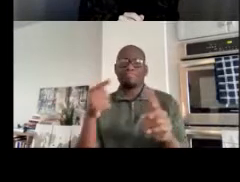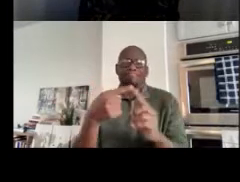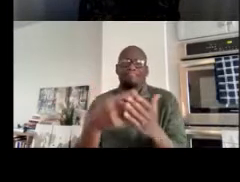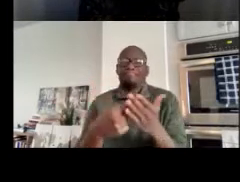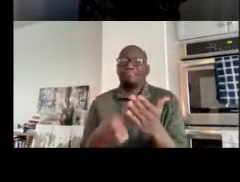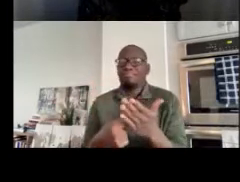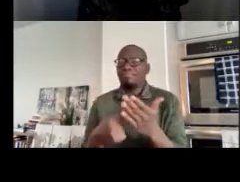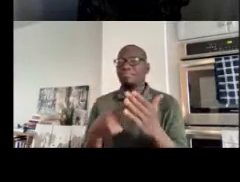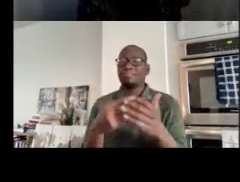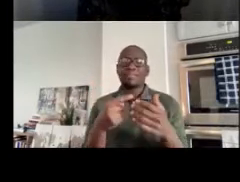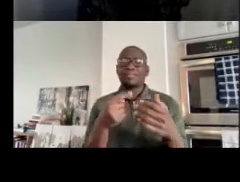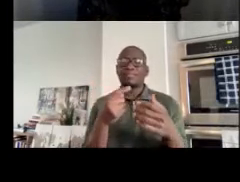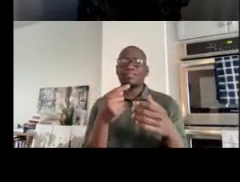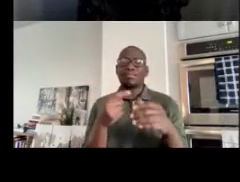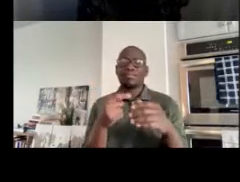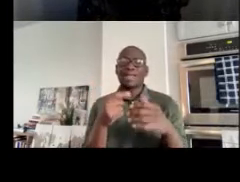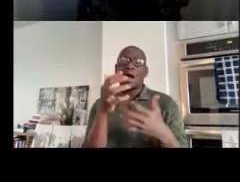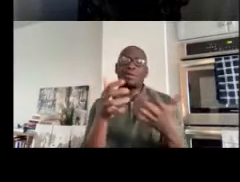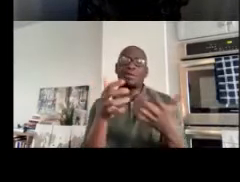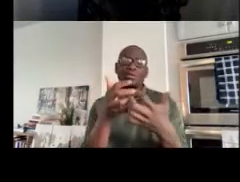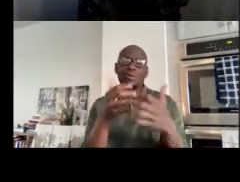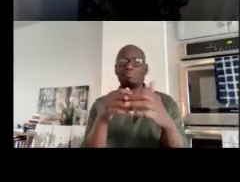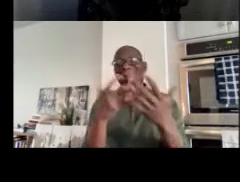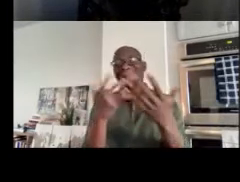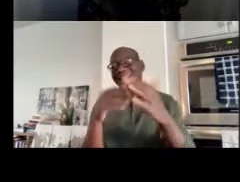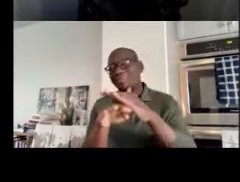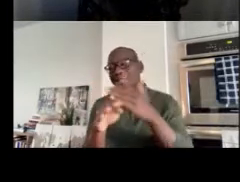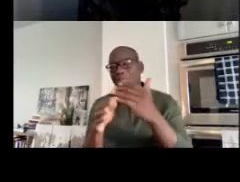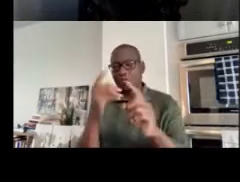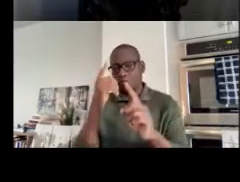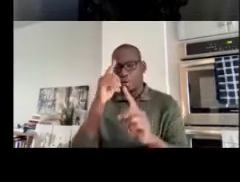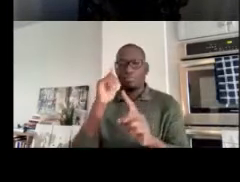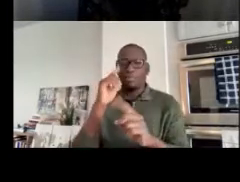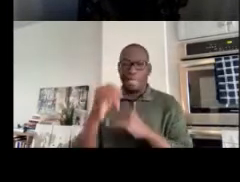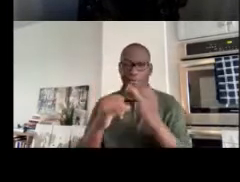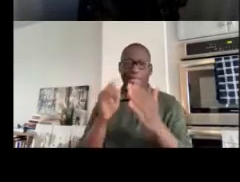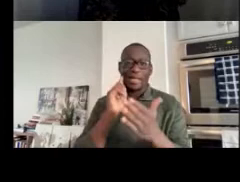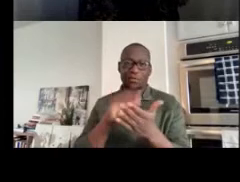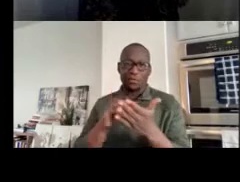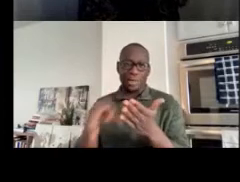Okay, so right now, just to talk through accommodations, accessibility